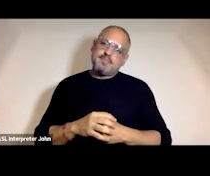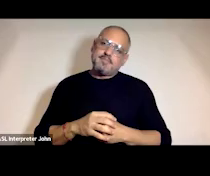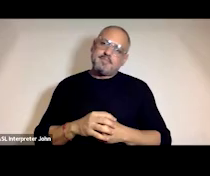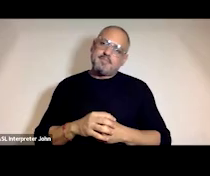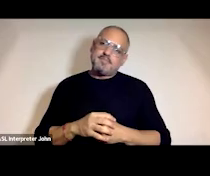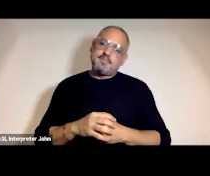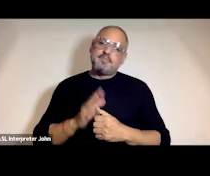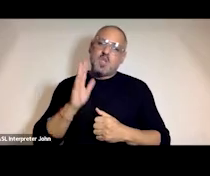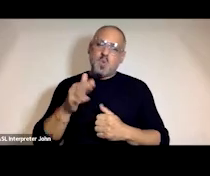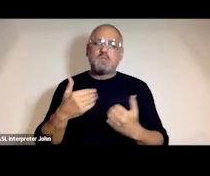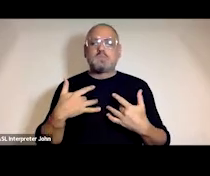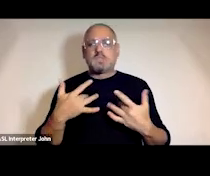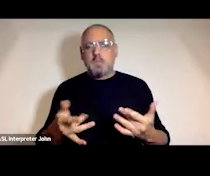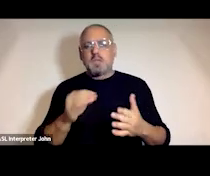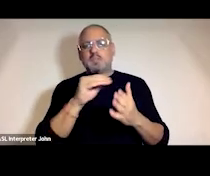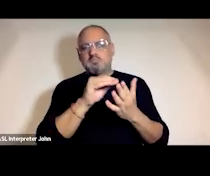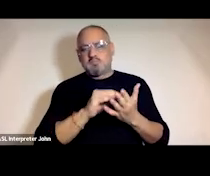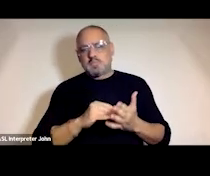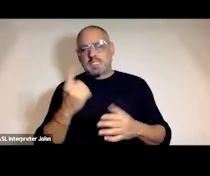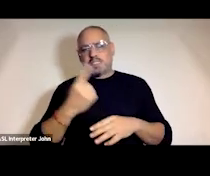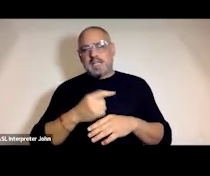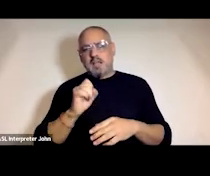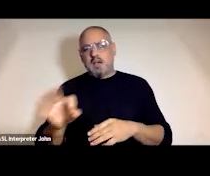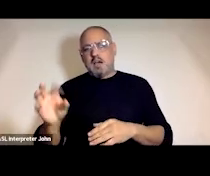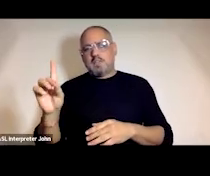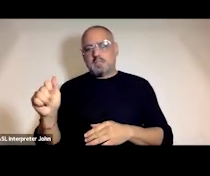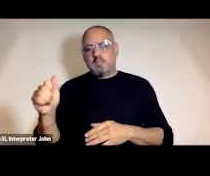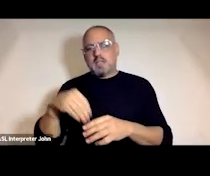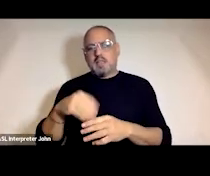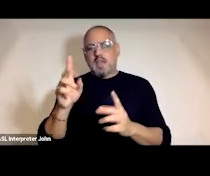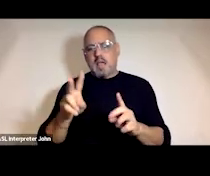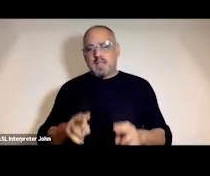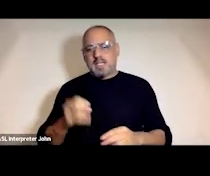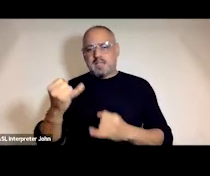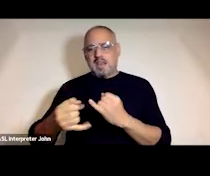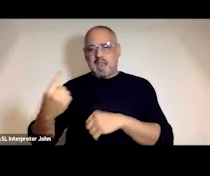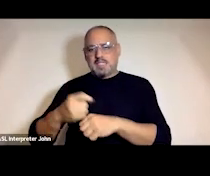You're gonna generally put their date of disability on their application as their last day of work.